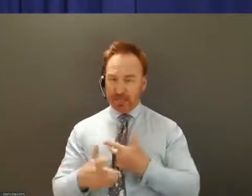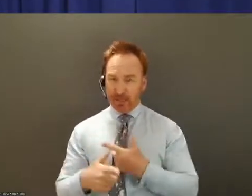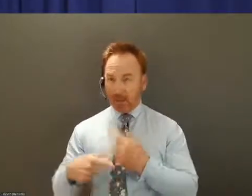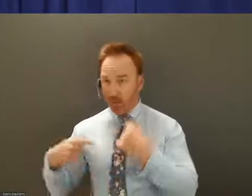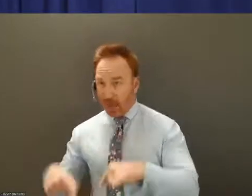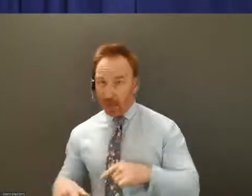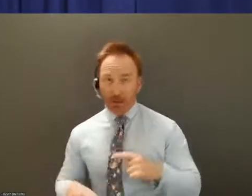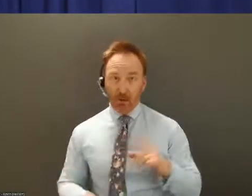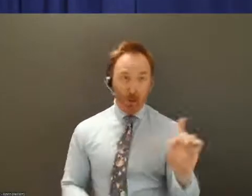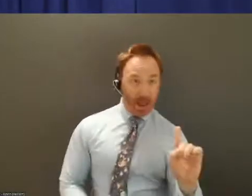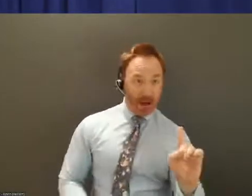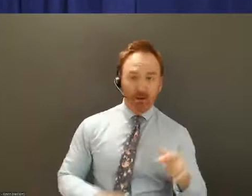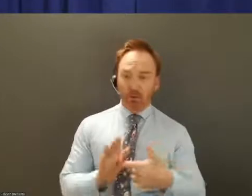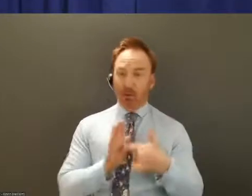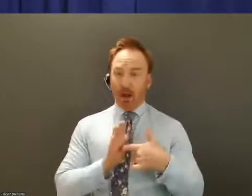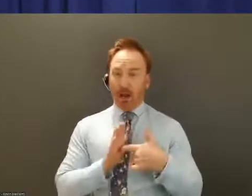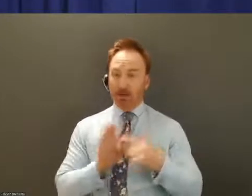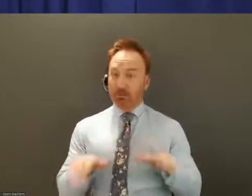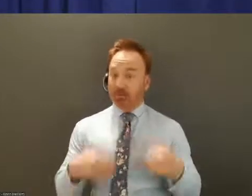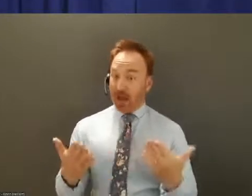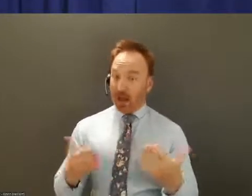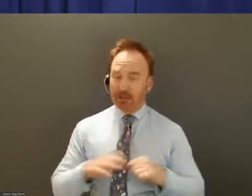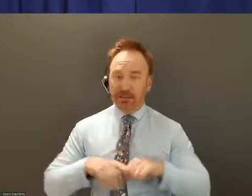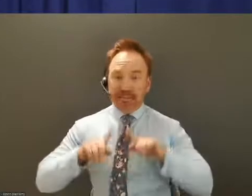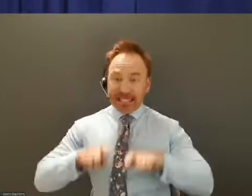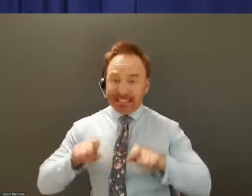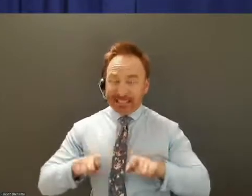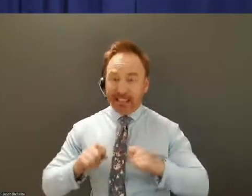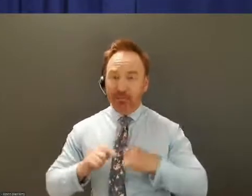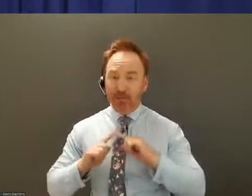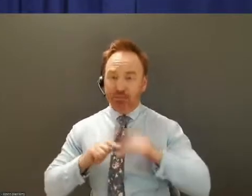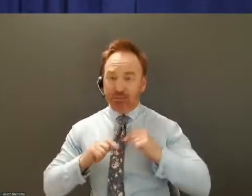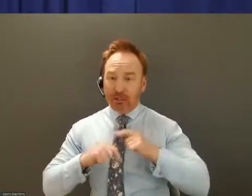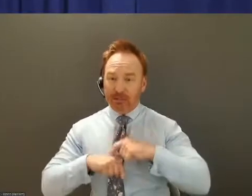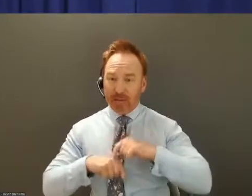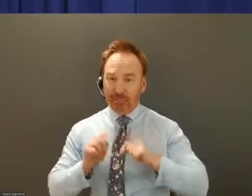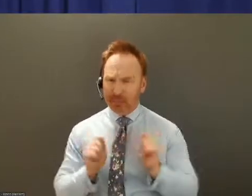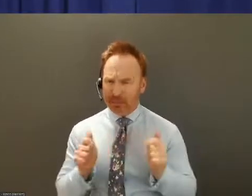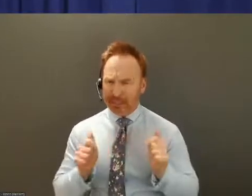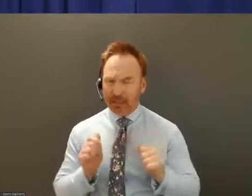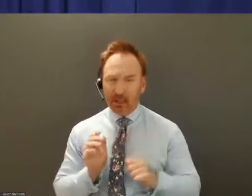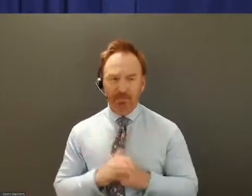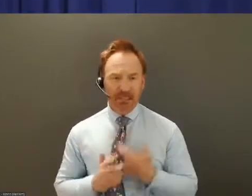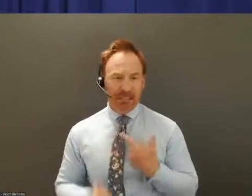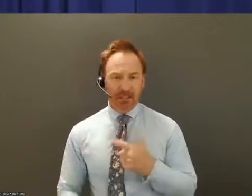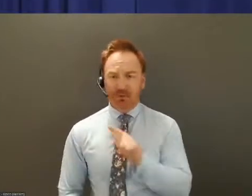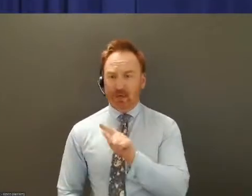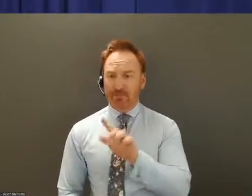of the Kwanlin Dün first nation in Taa'an Kwächän Council. I'm happy to be here with